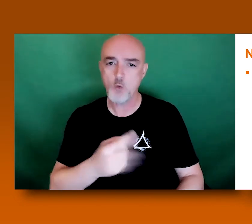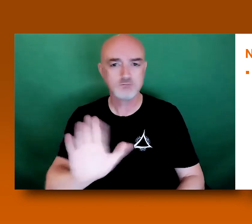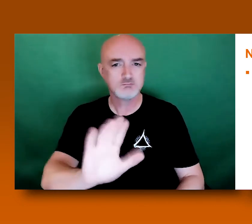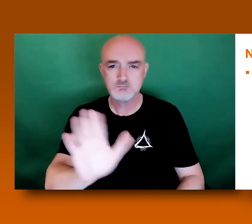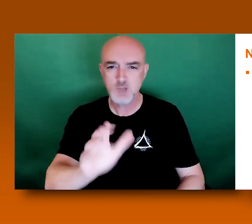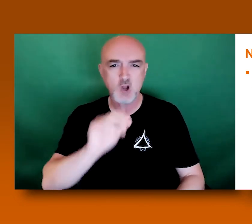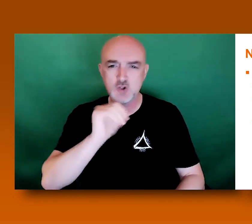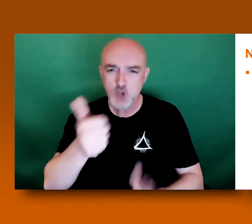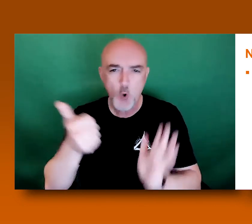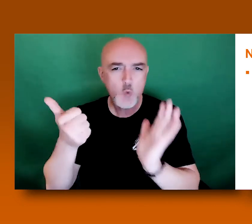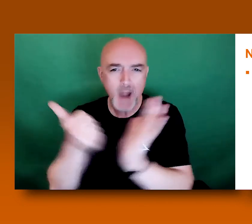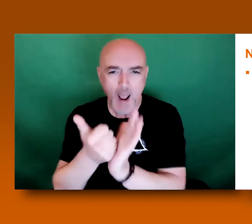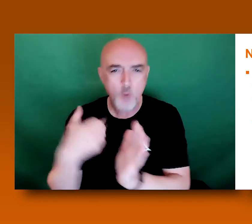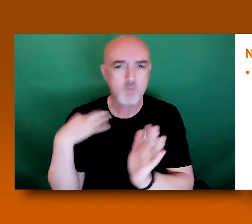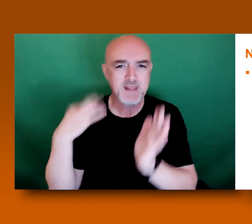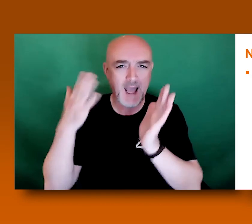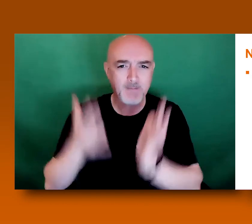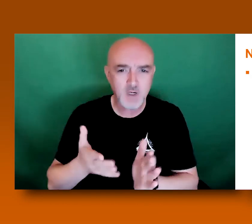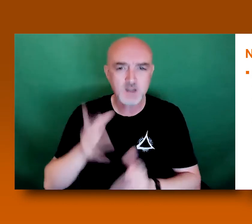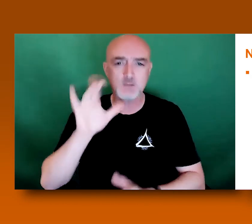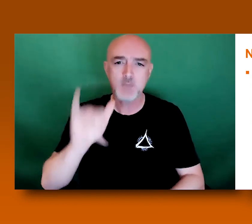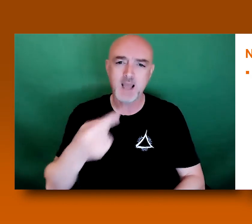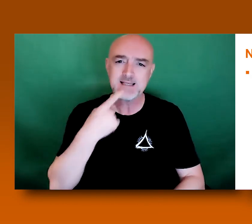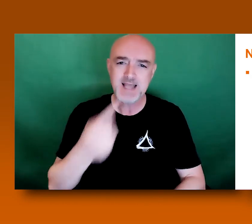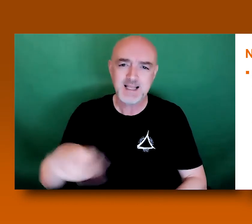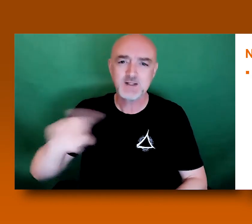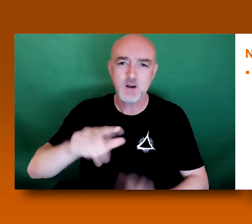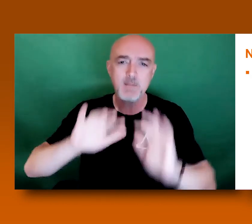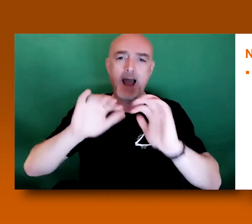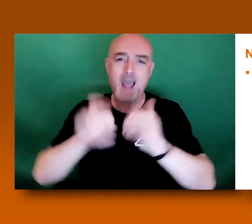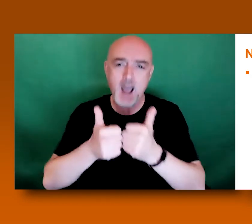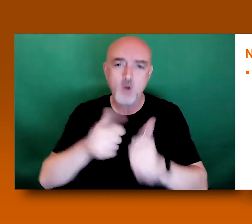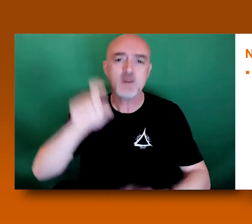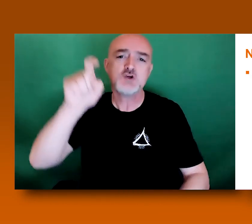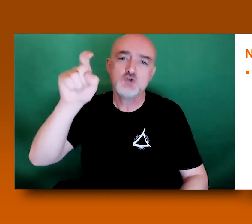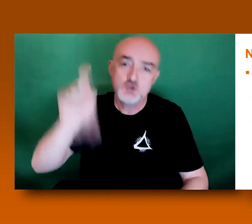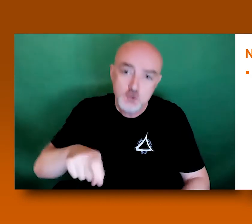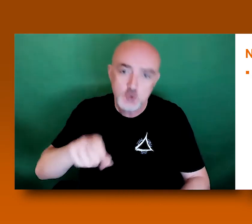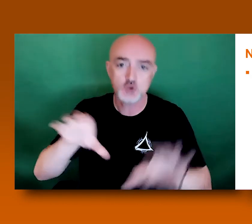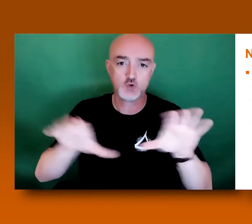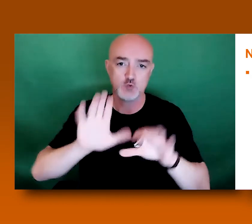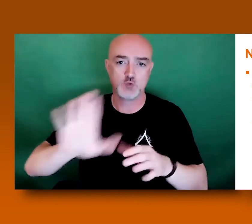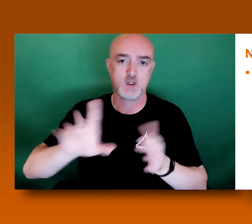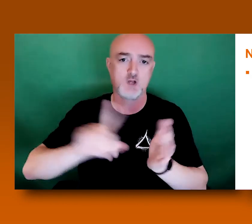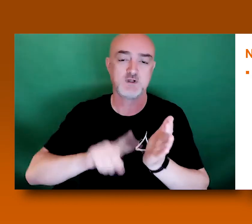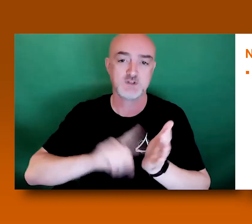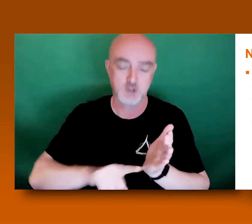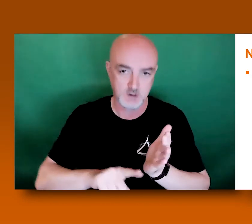they might be saying, they're told not to help the applicants, to give them advice on how